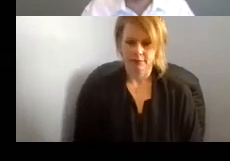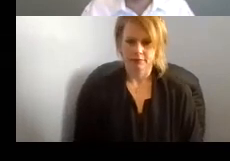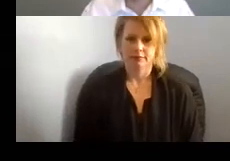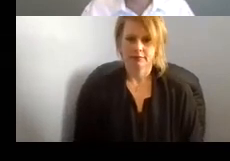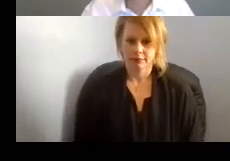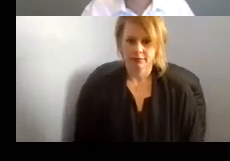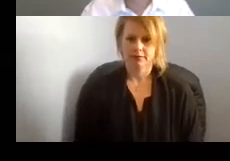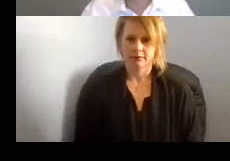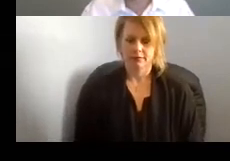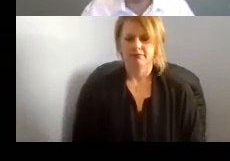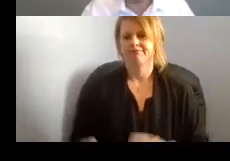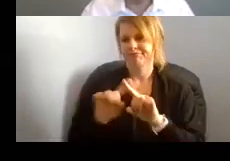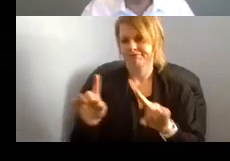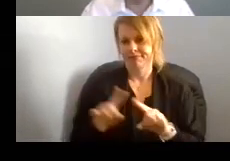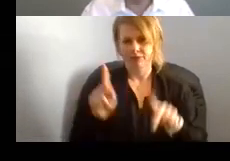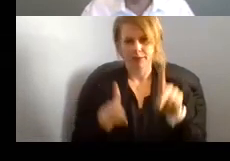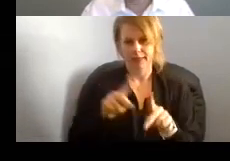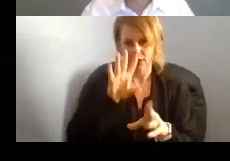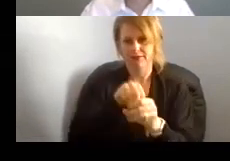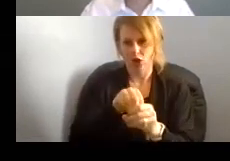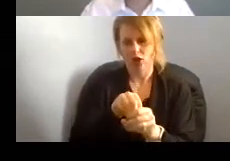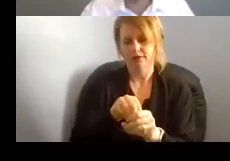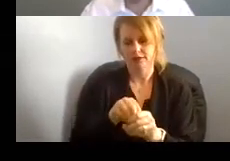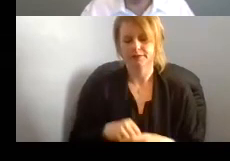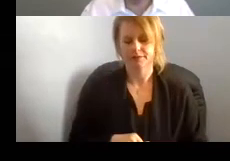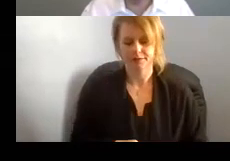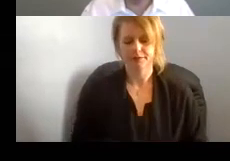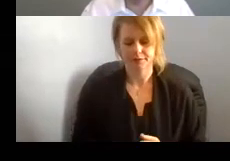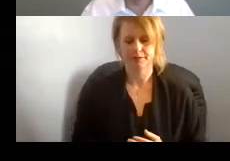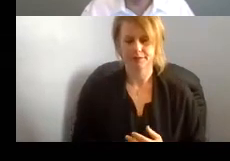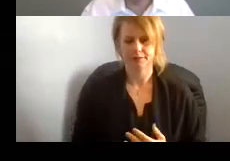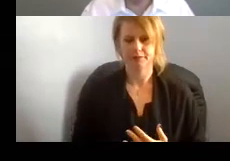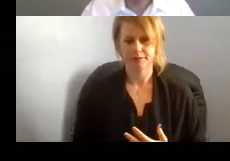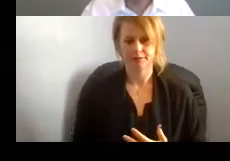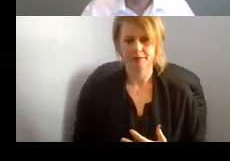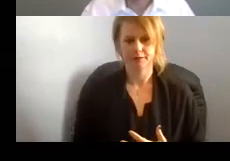workers, and other student support personnel that are all listed on this slide.